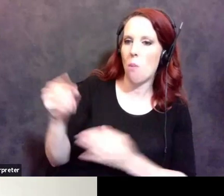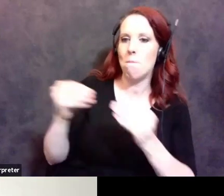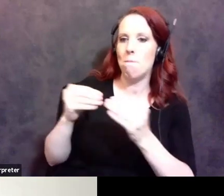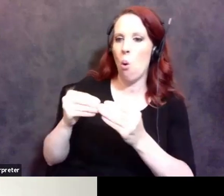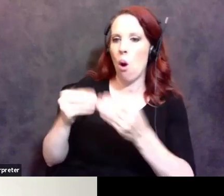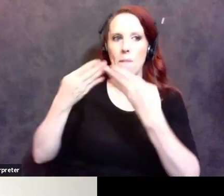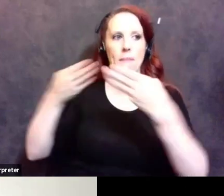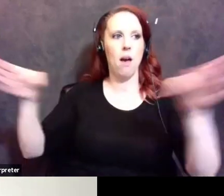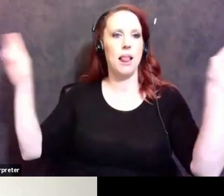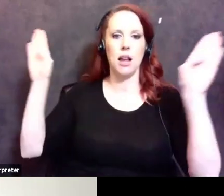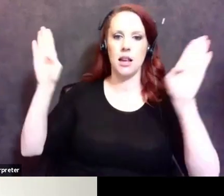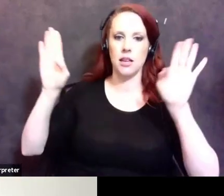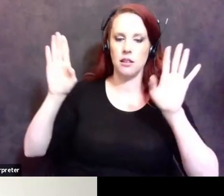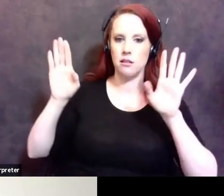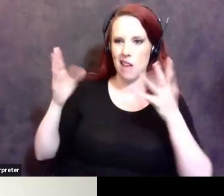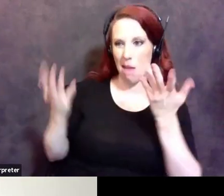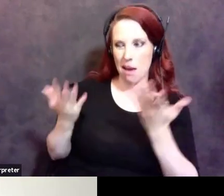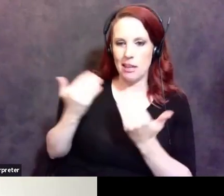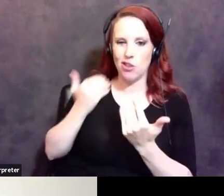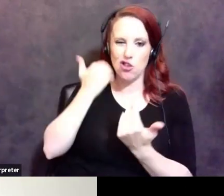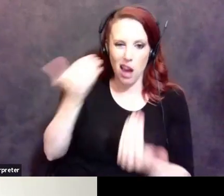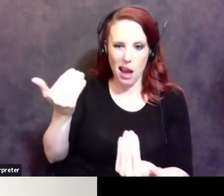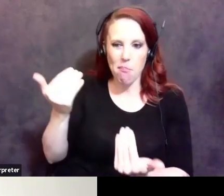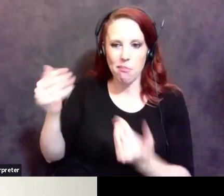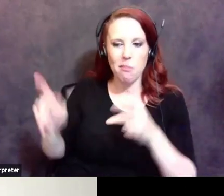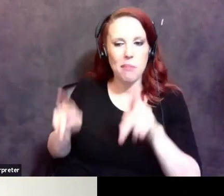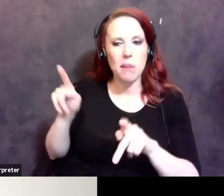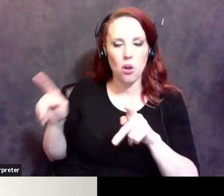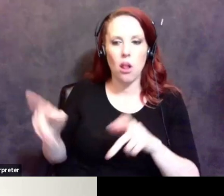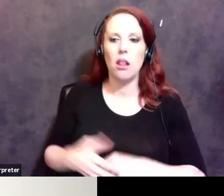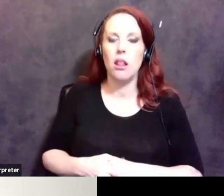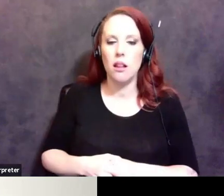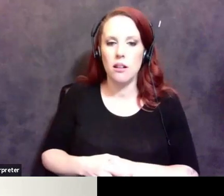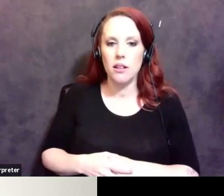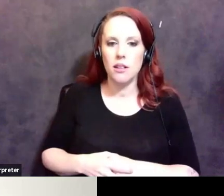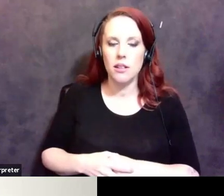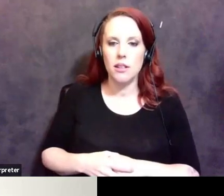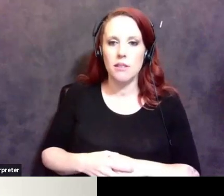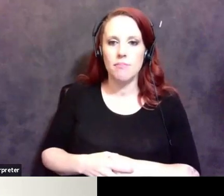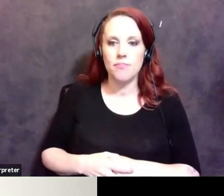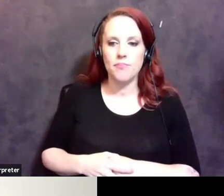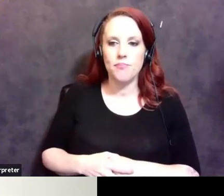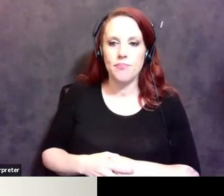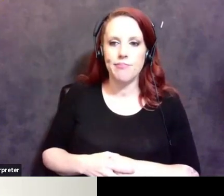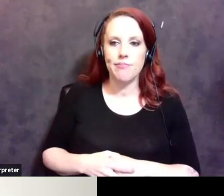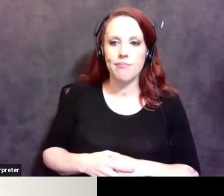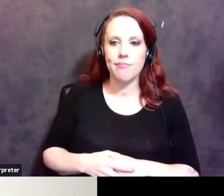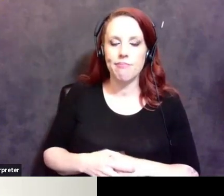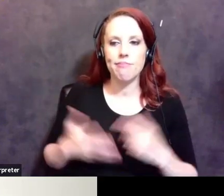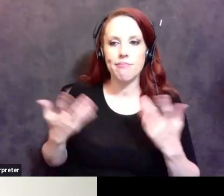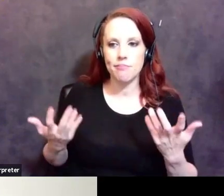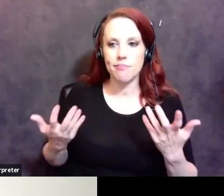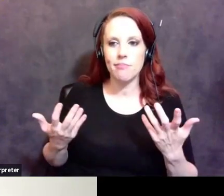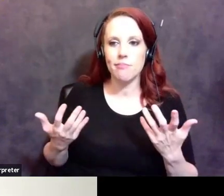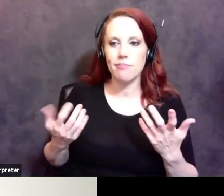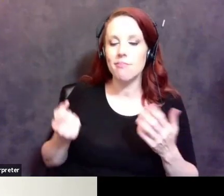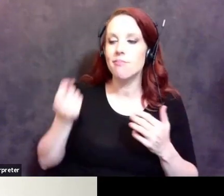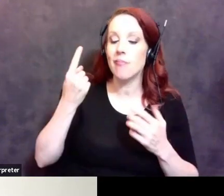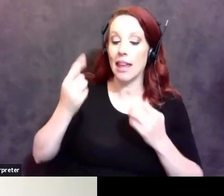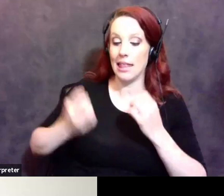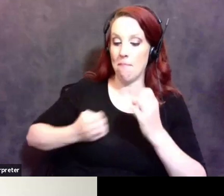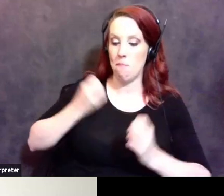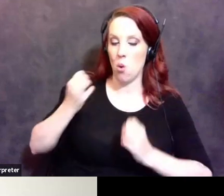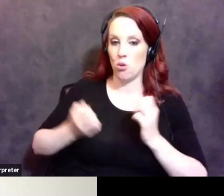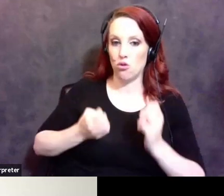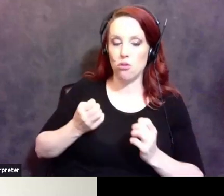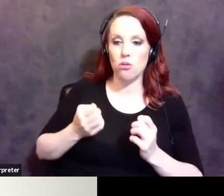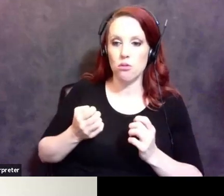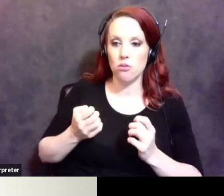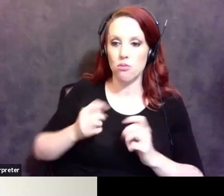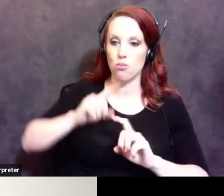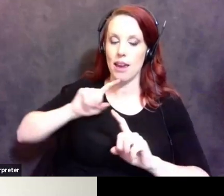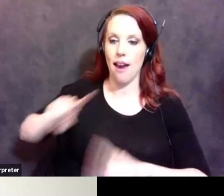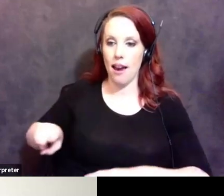way that can potentially shame people because the emotional reaction someone has if they